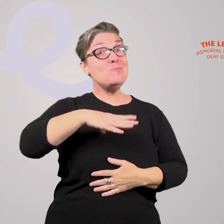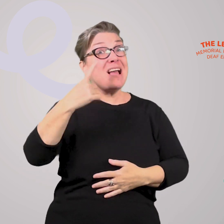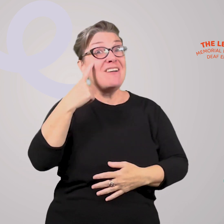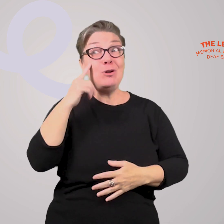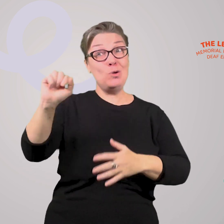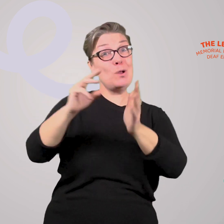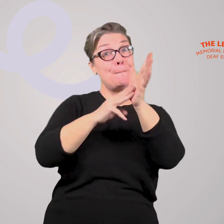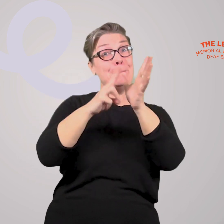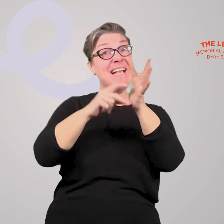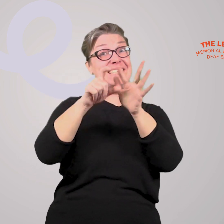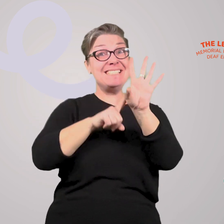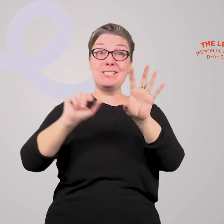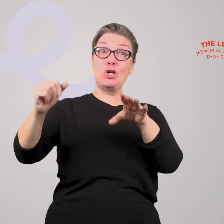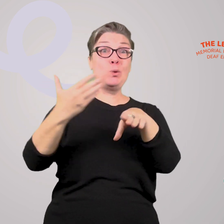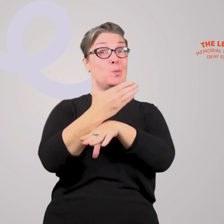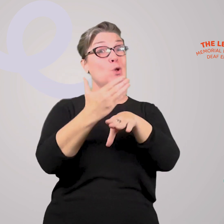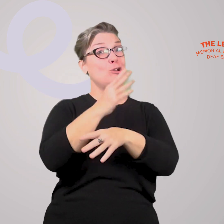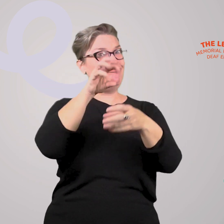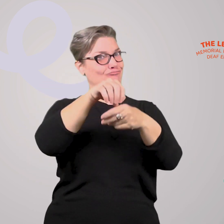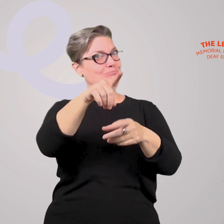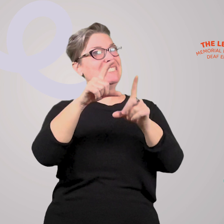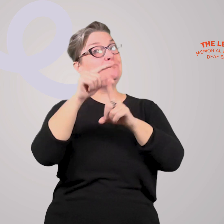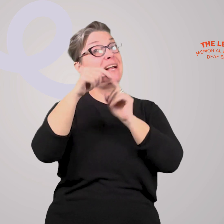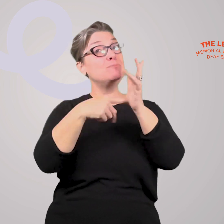To find out more about Mandy and her work with the Department